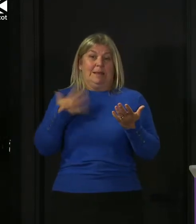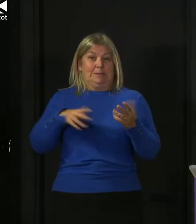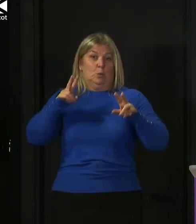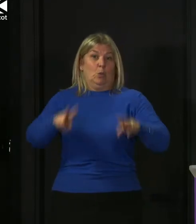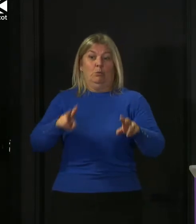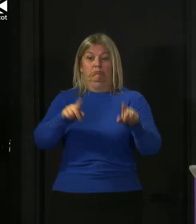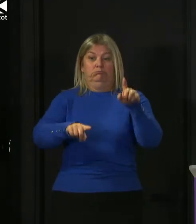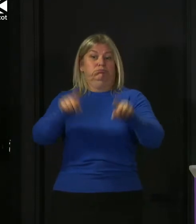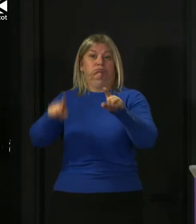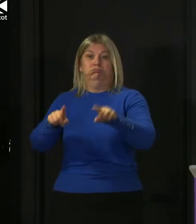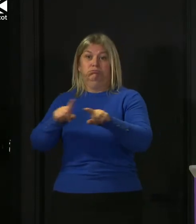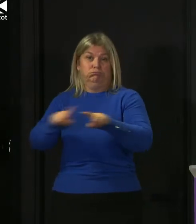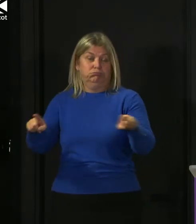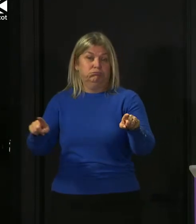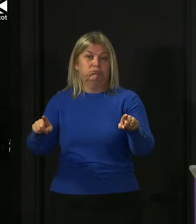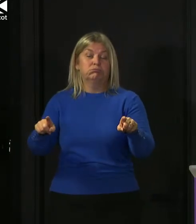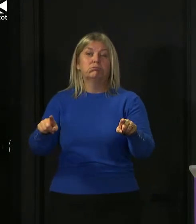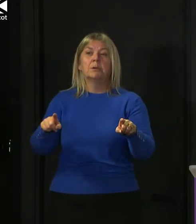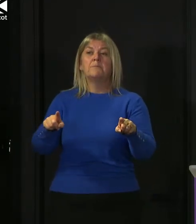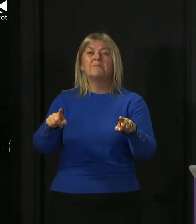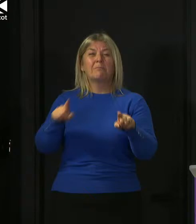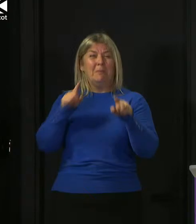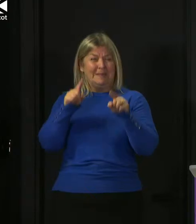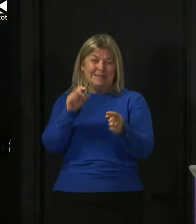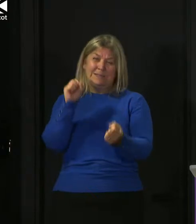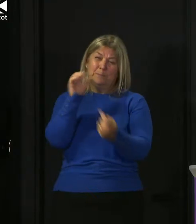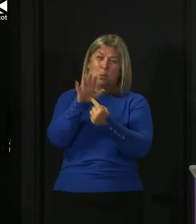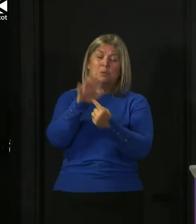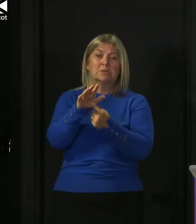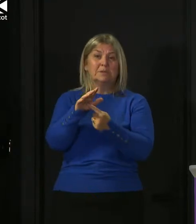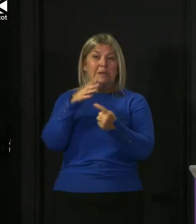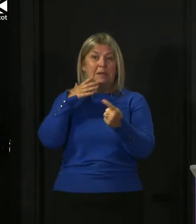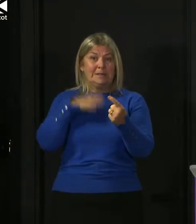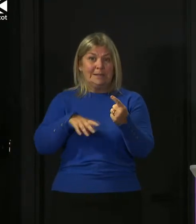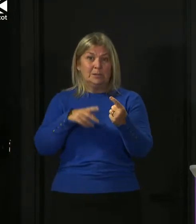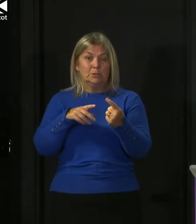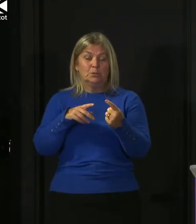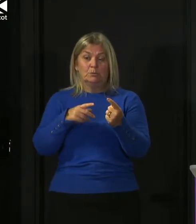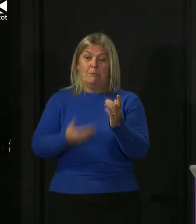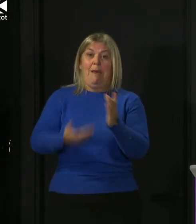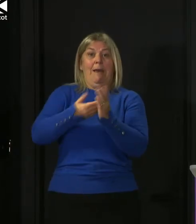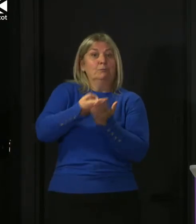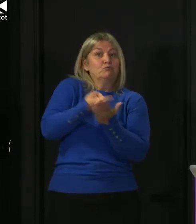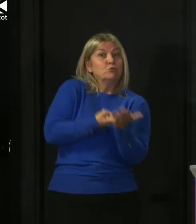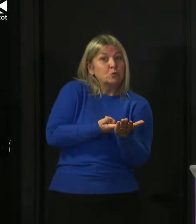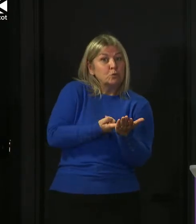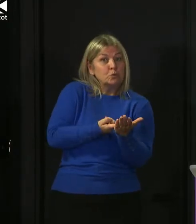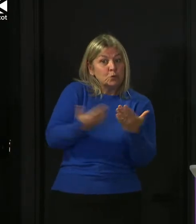vital as add extra restrictions that I didn't think was either the right thing to do, or